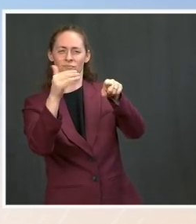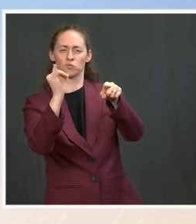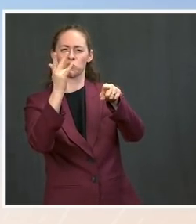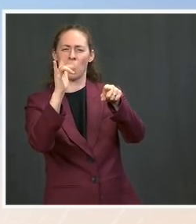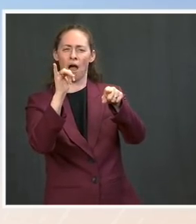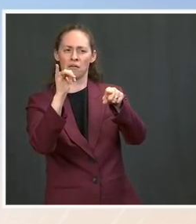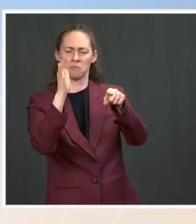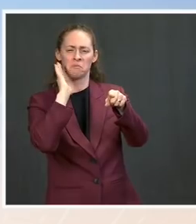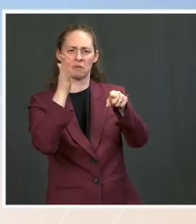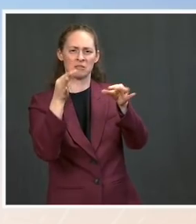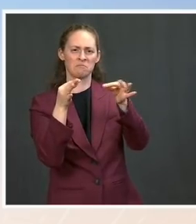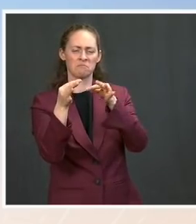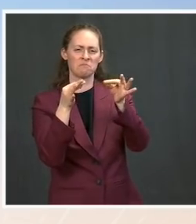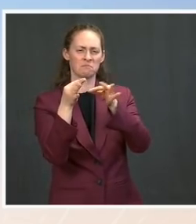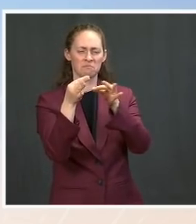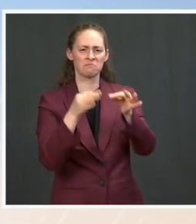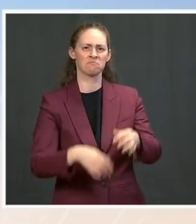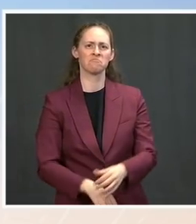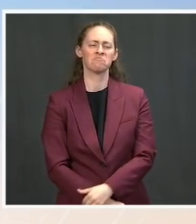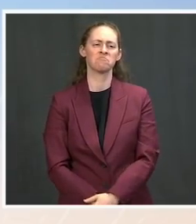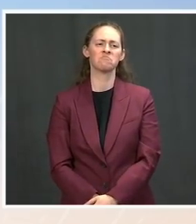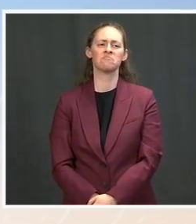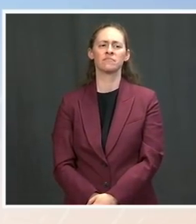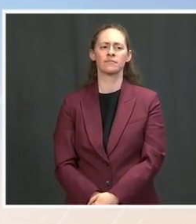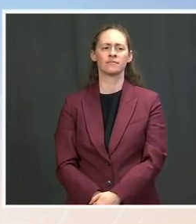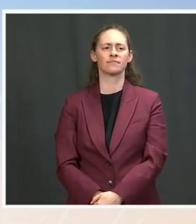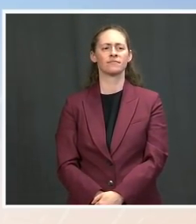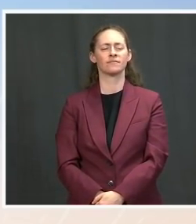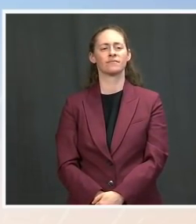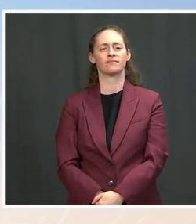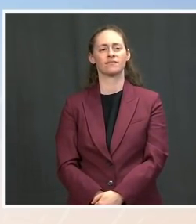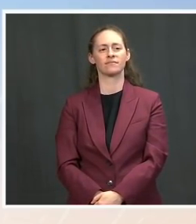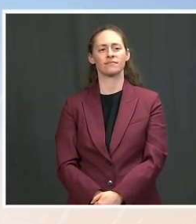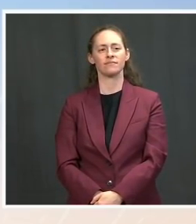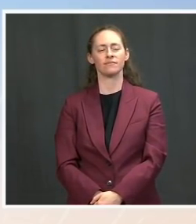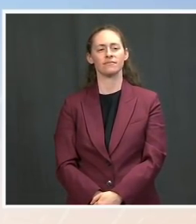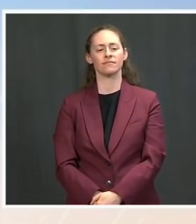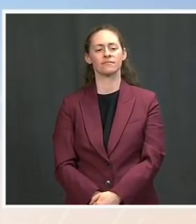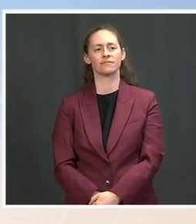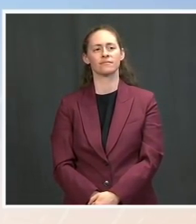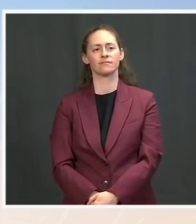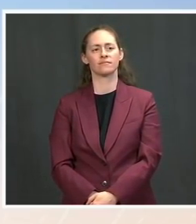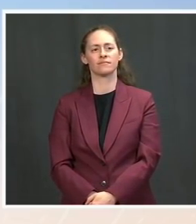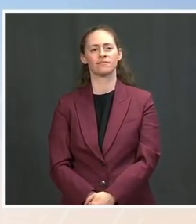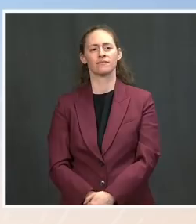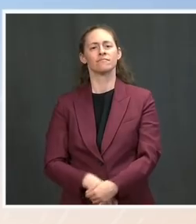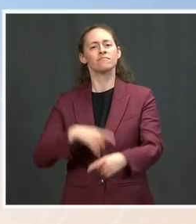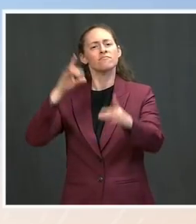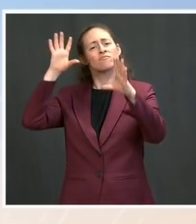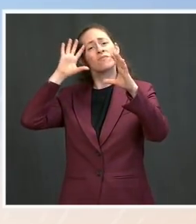You know, what he's talked about is, if you're -- giving incentives for people to be vaccinated, to understand what the benefits are,